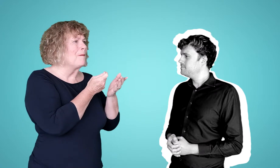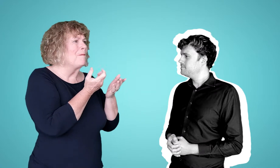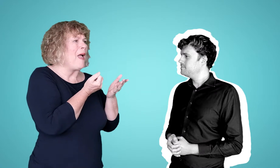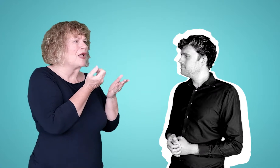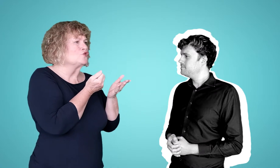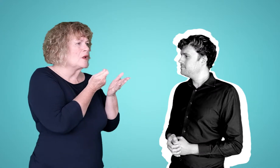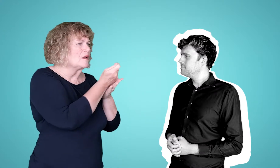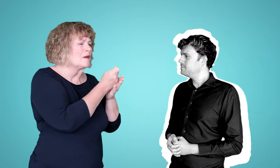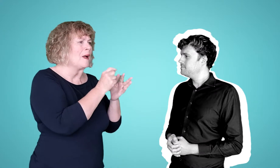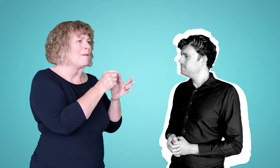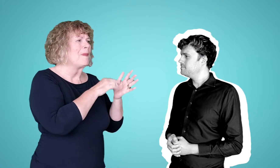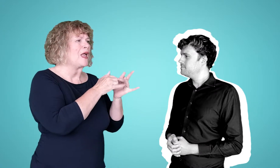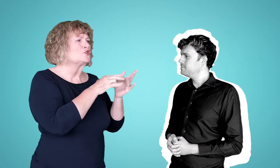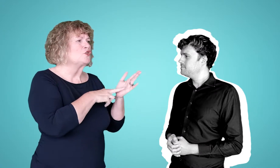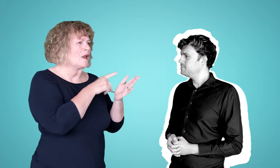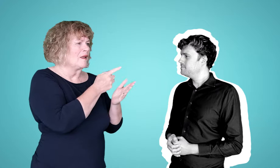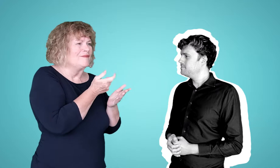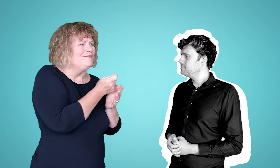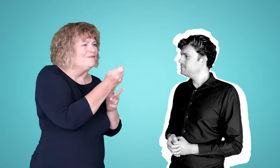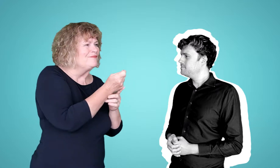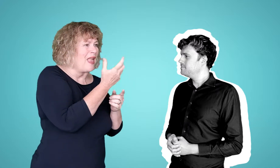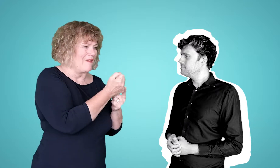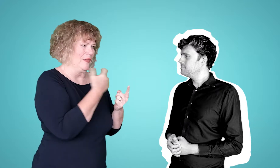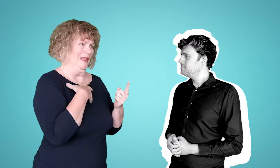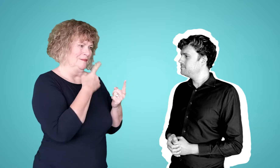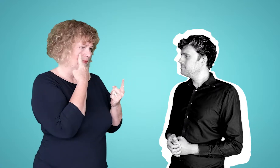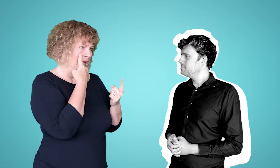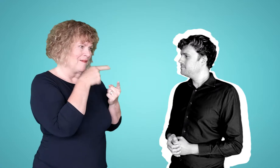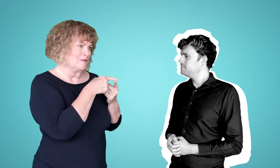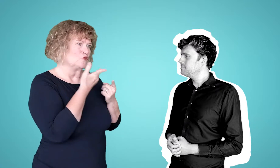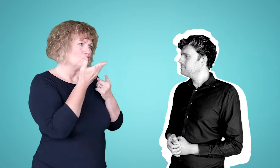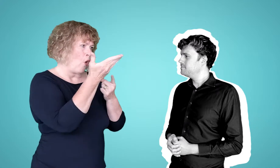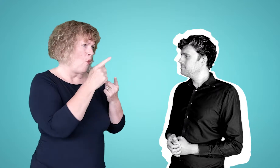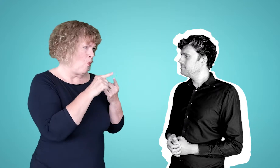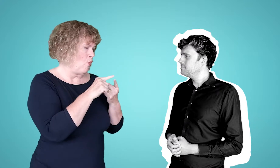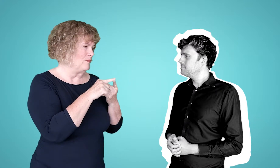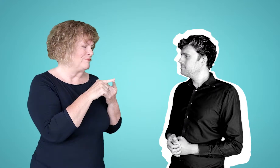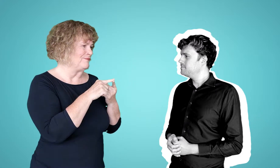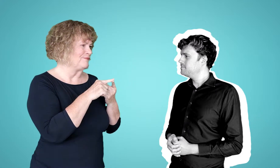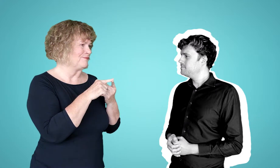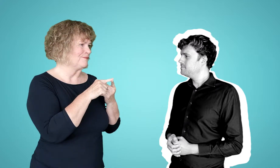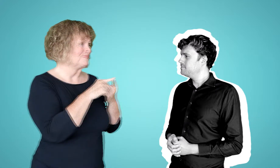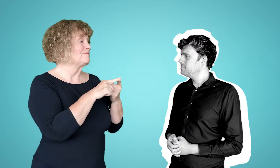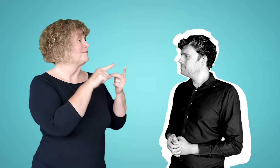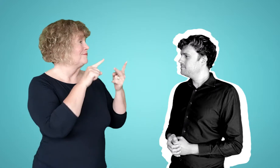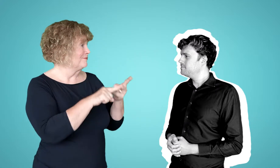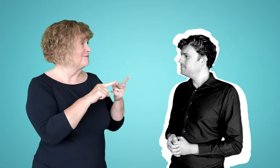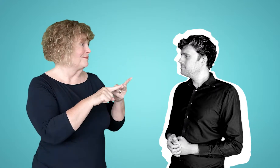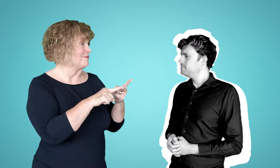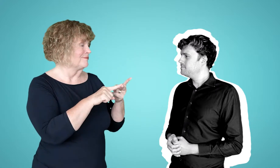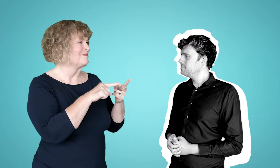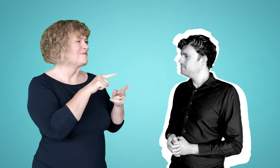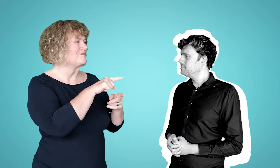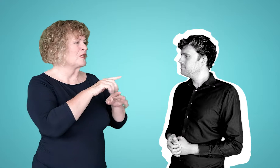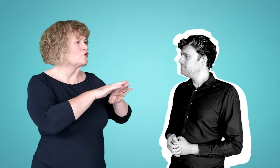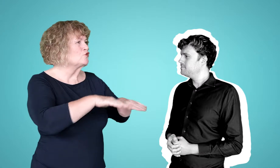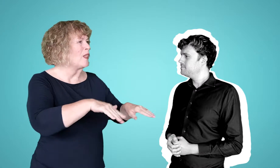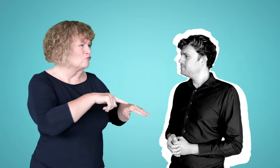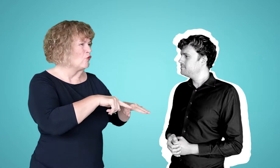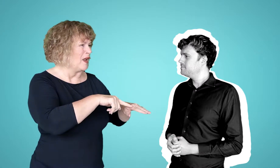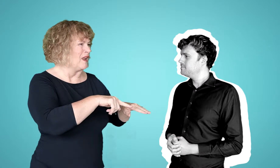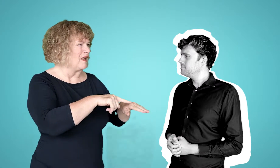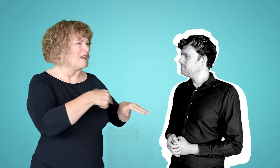pension contributions, the cost of caring for children